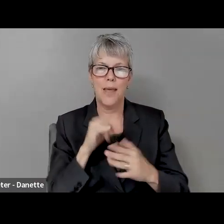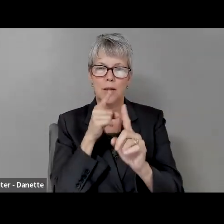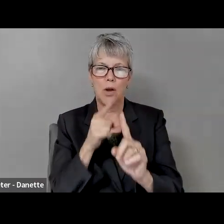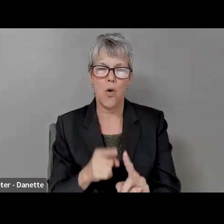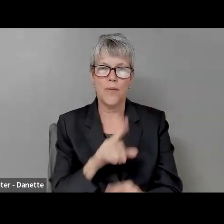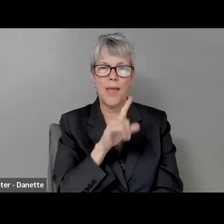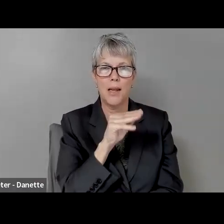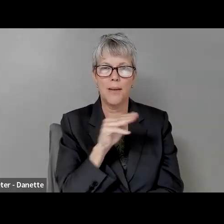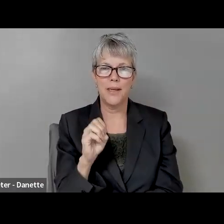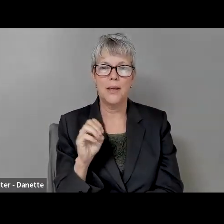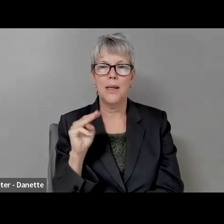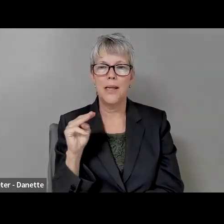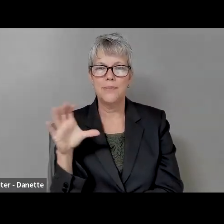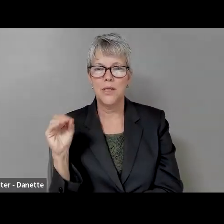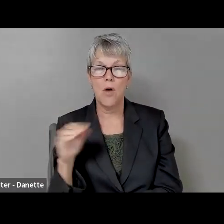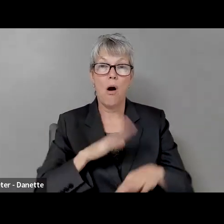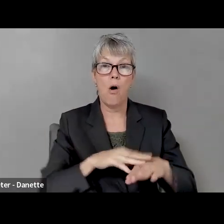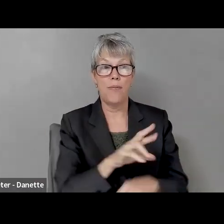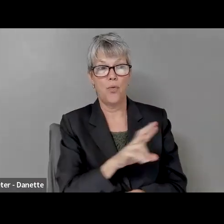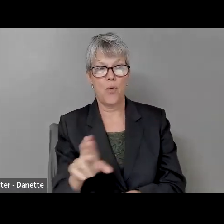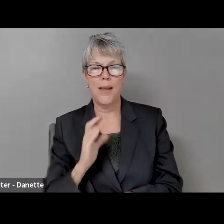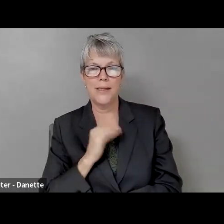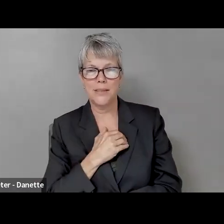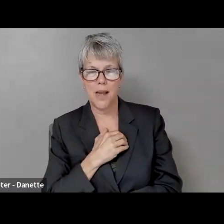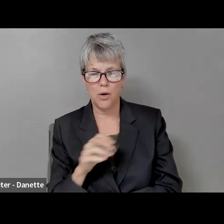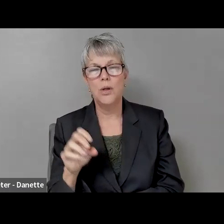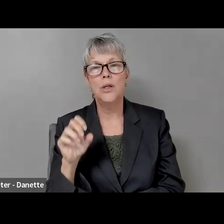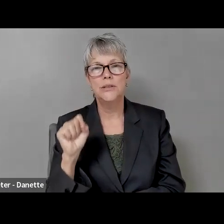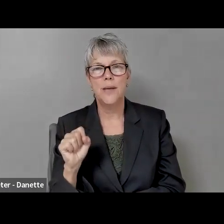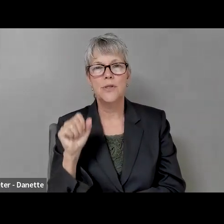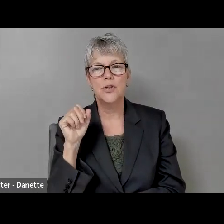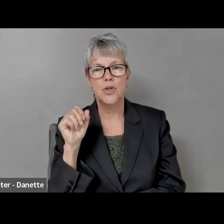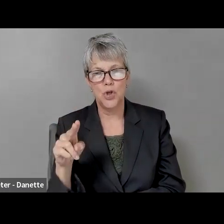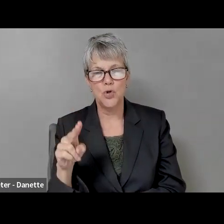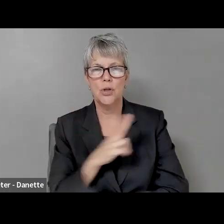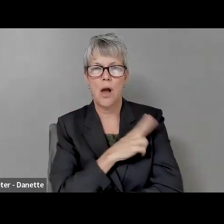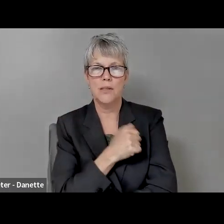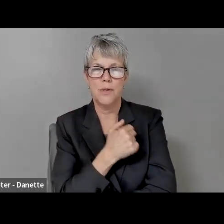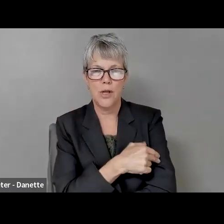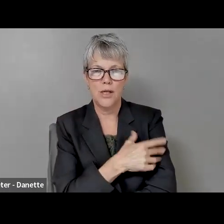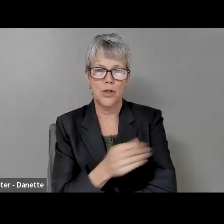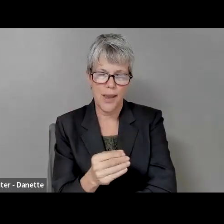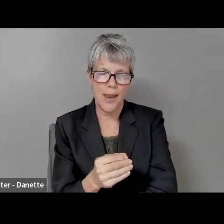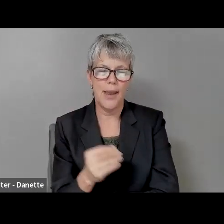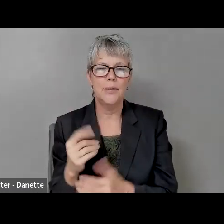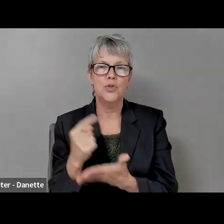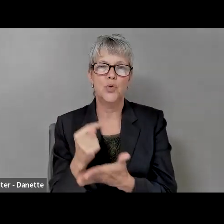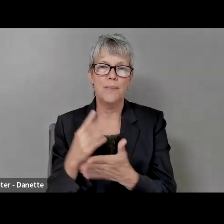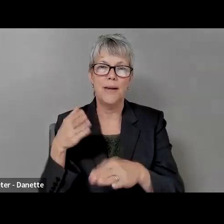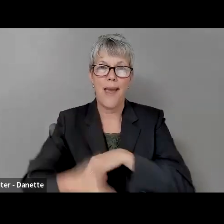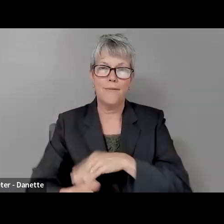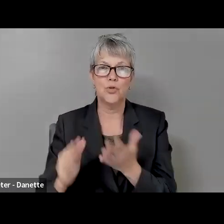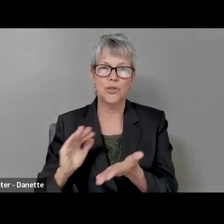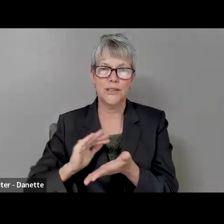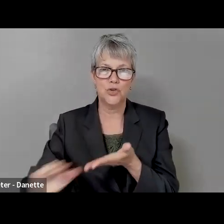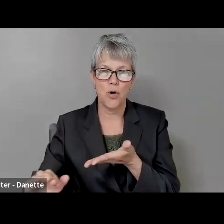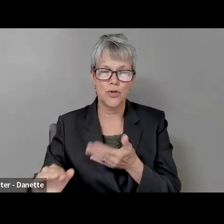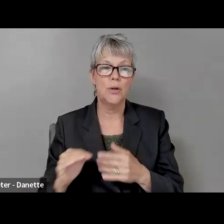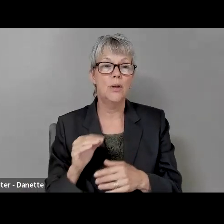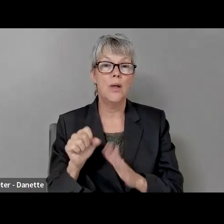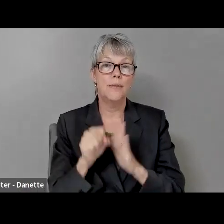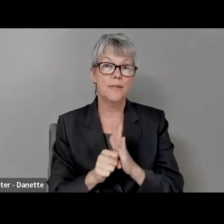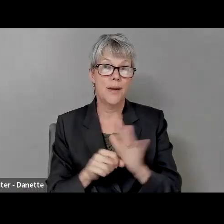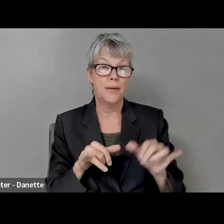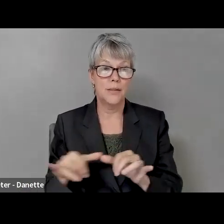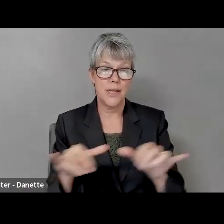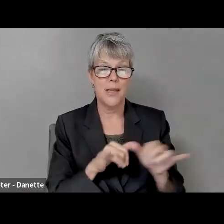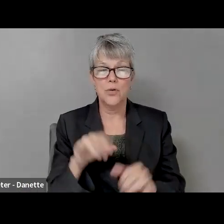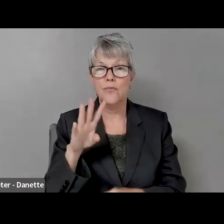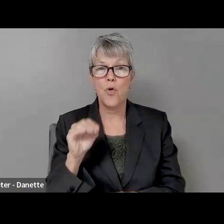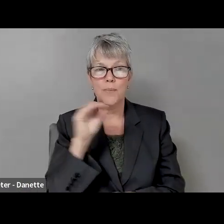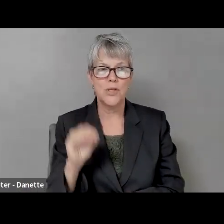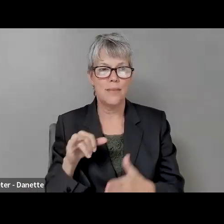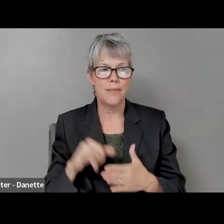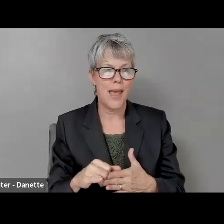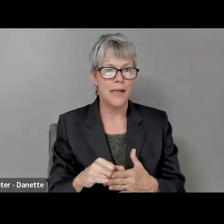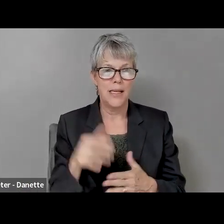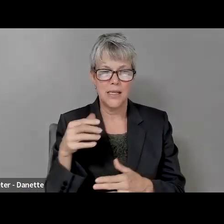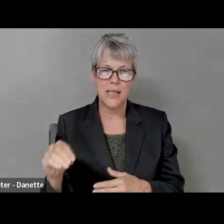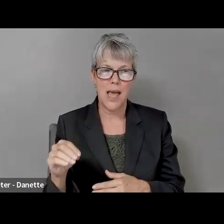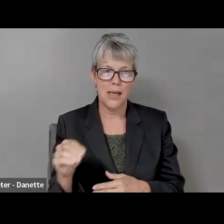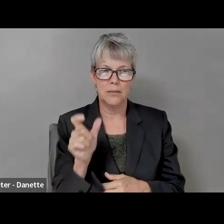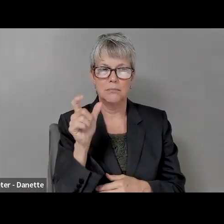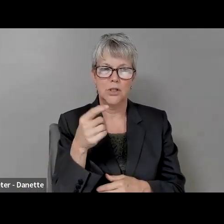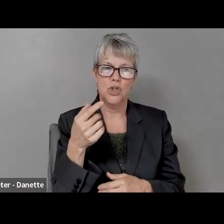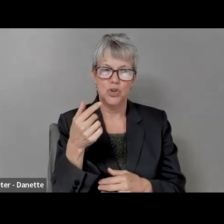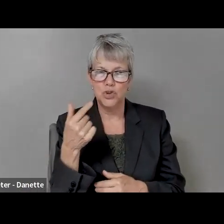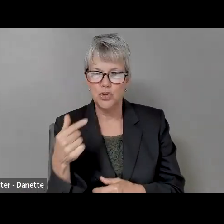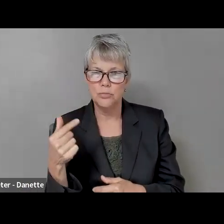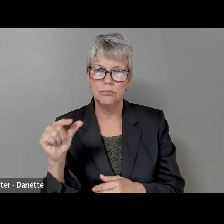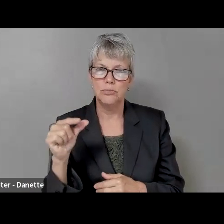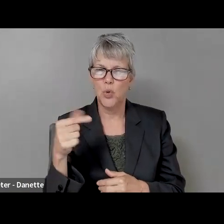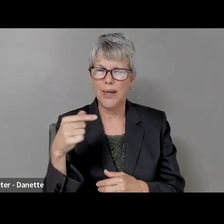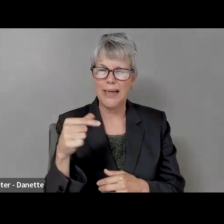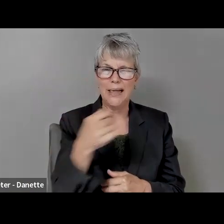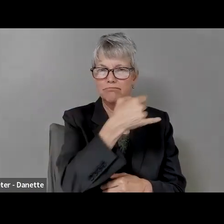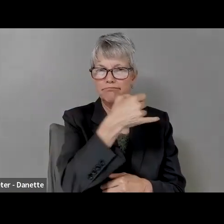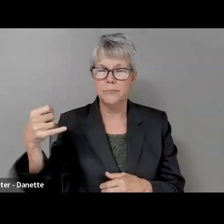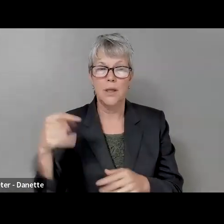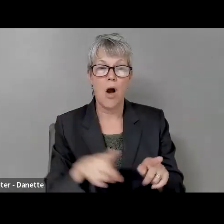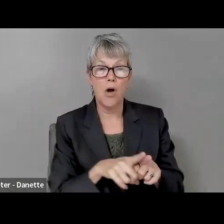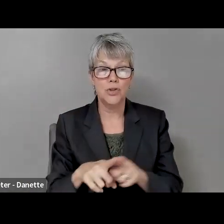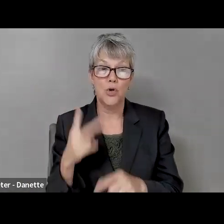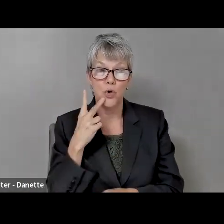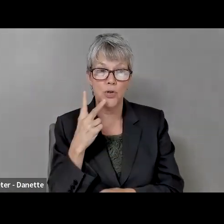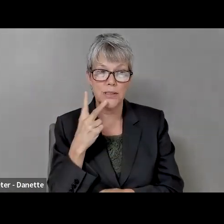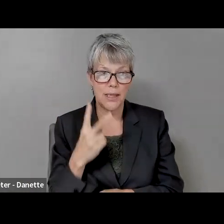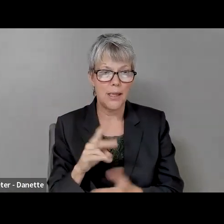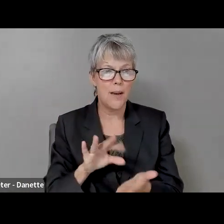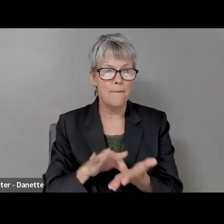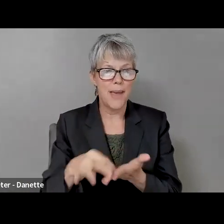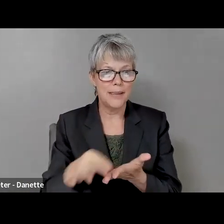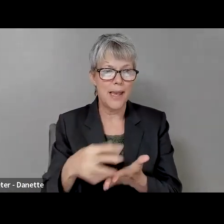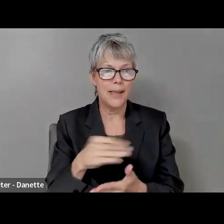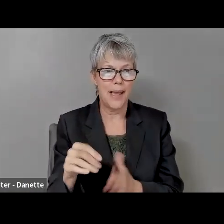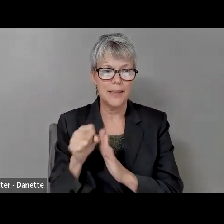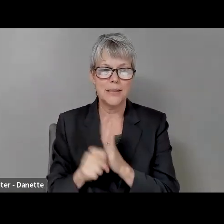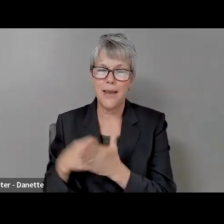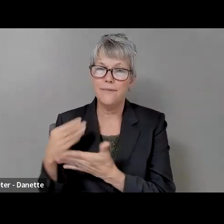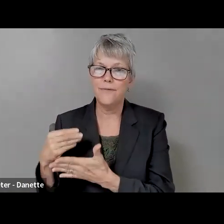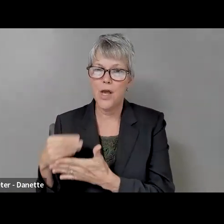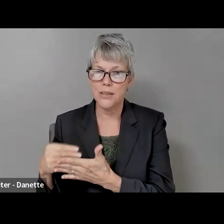Kelly Crosbie (she/her): on the right-hand side, of course, is our substance. Use ah hospitalization and subsequent treatment after discharge. So again, the State's standard is forty. That's that far through. And you see a real difference between Medicaid and State hunt. Um folks who are able to get care seventy seven.